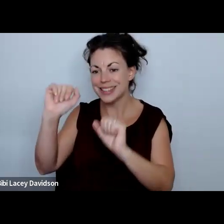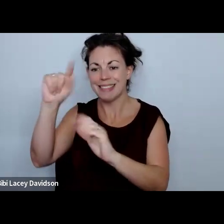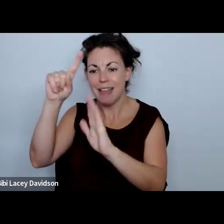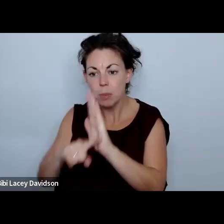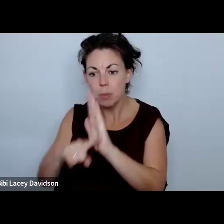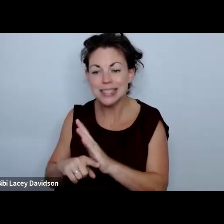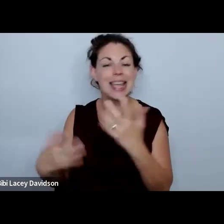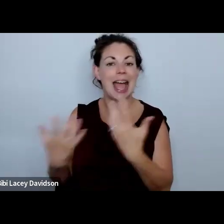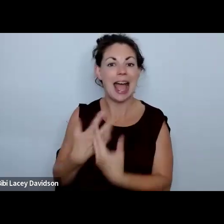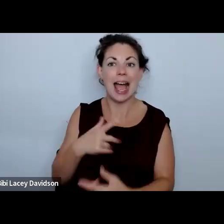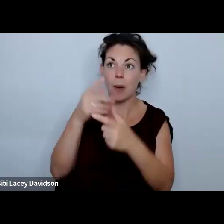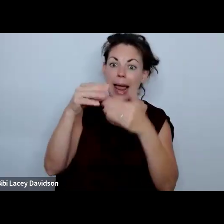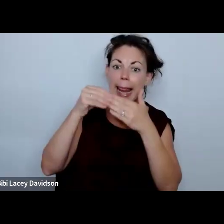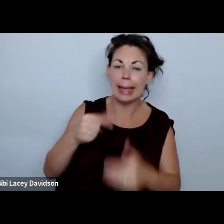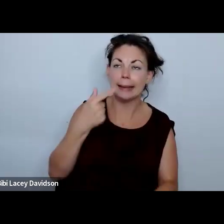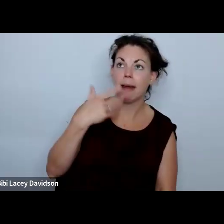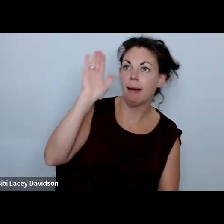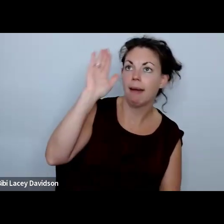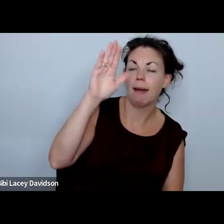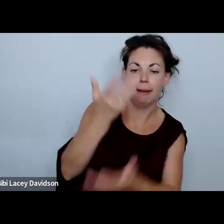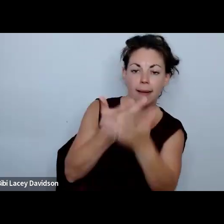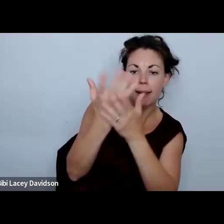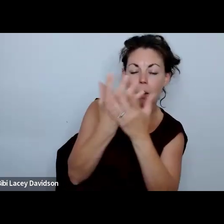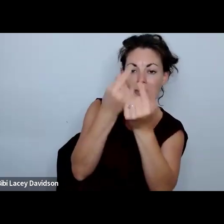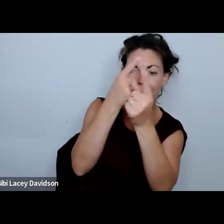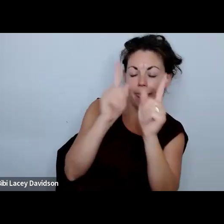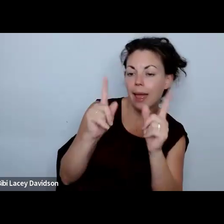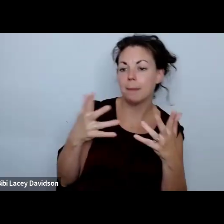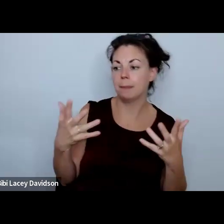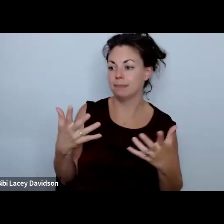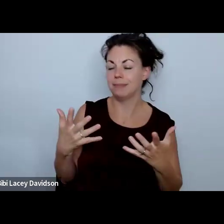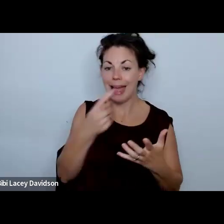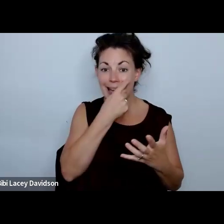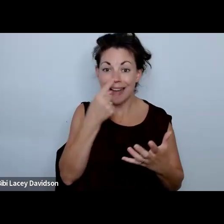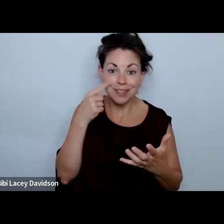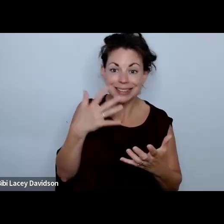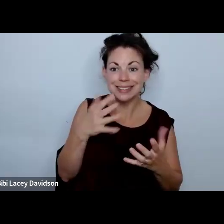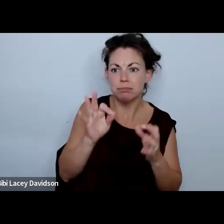students who are disabled or not not disabled, those who might be against some of the positive changes because